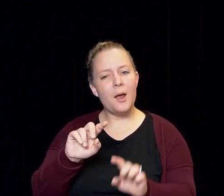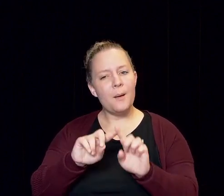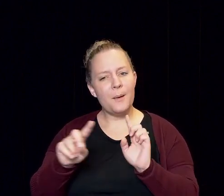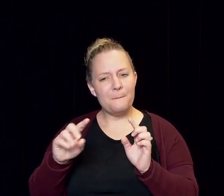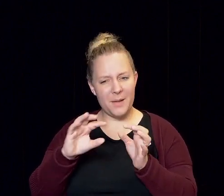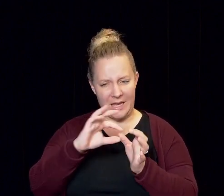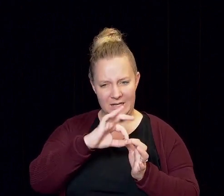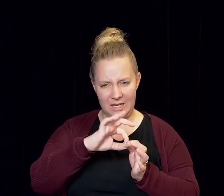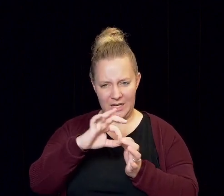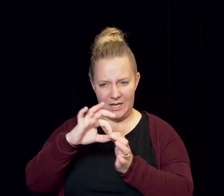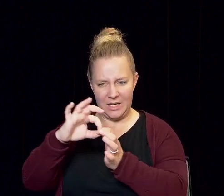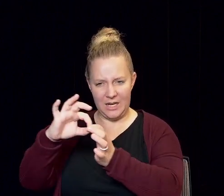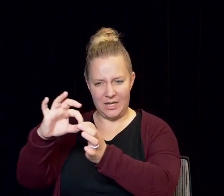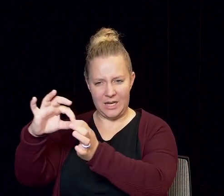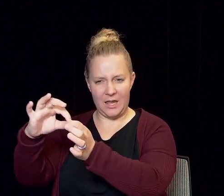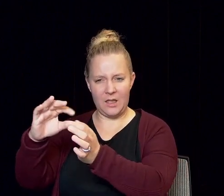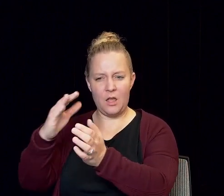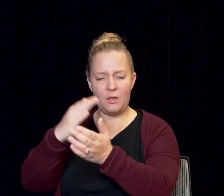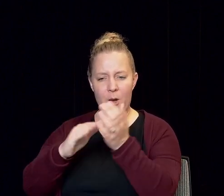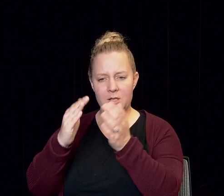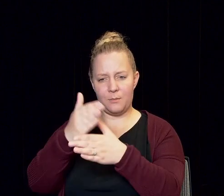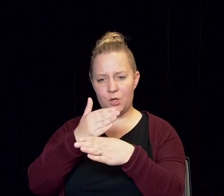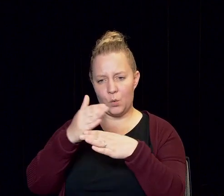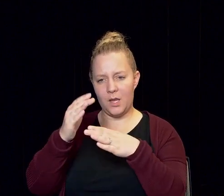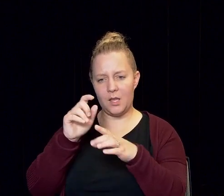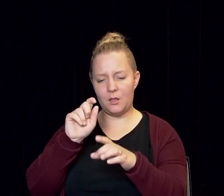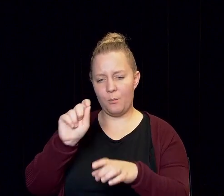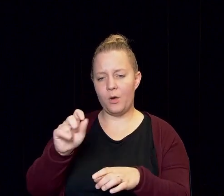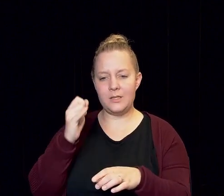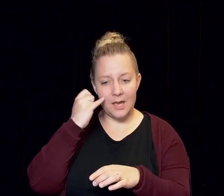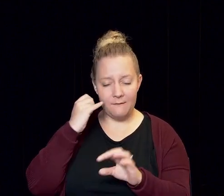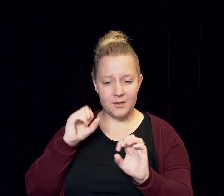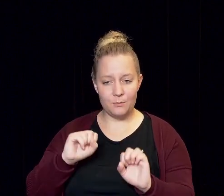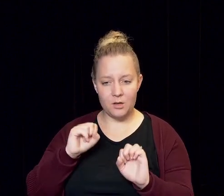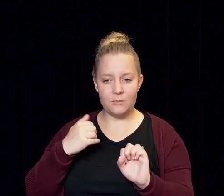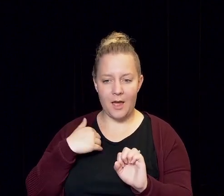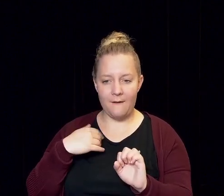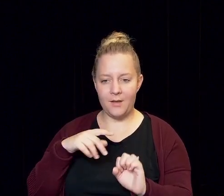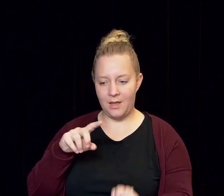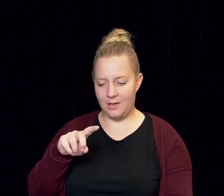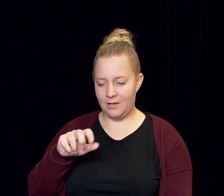the spaces between the points if it's possible to have data between these values. But, I'm not going